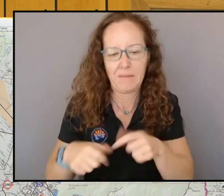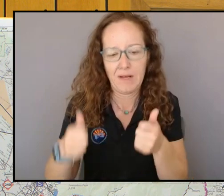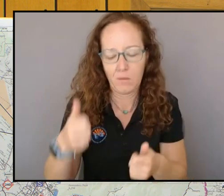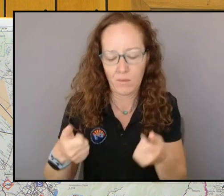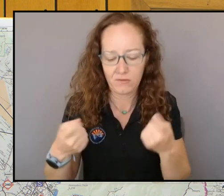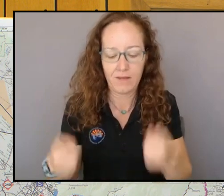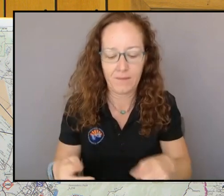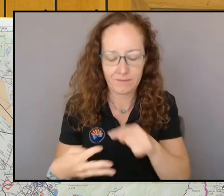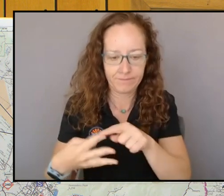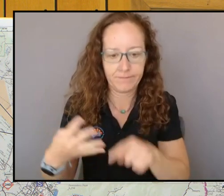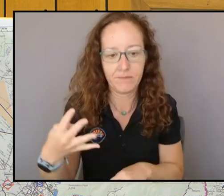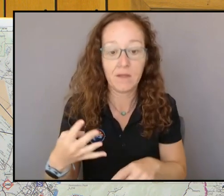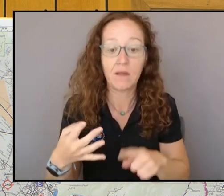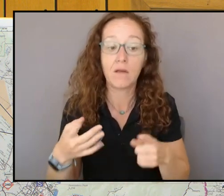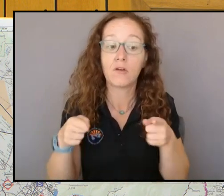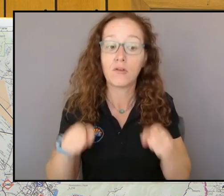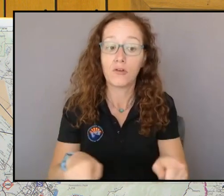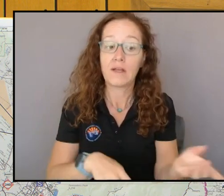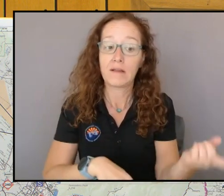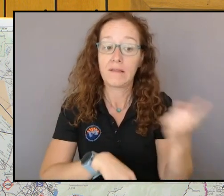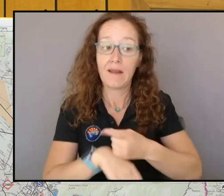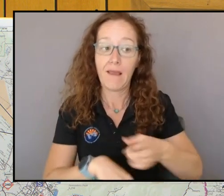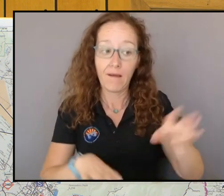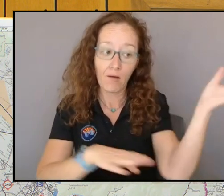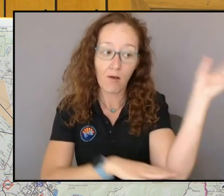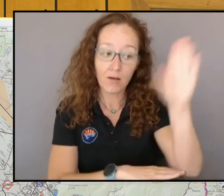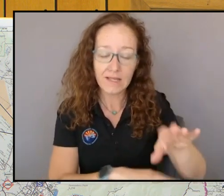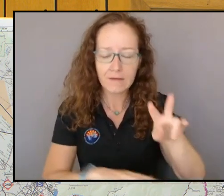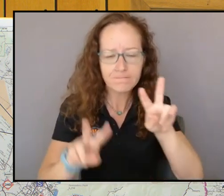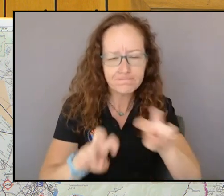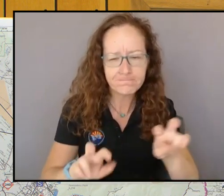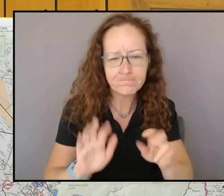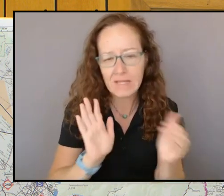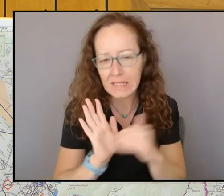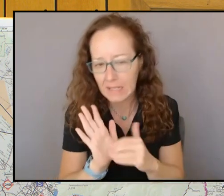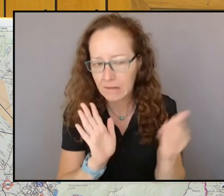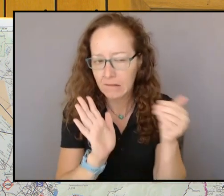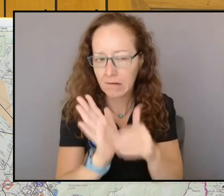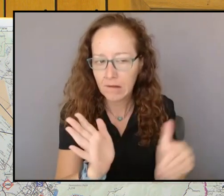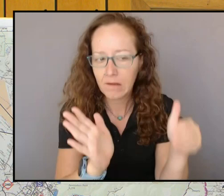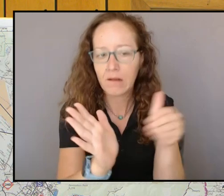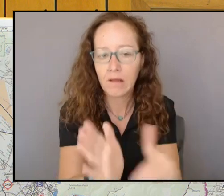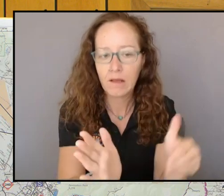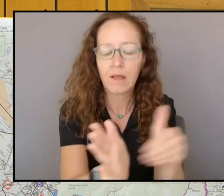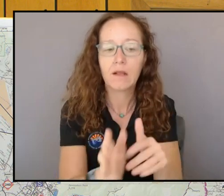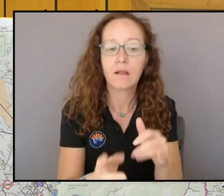through the day and make any changes that we need to to be able to accomplish the overall objective which is to prevent